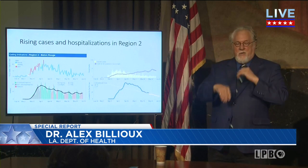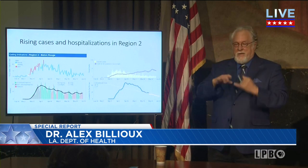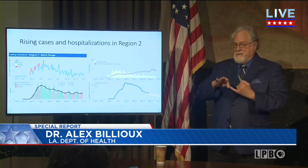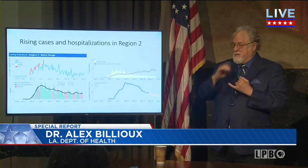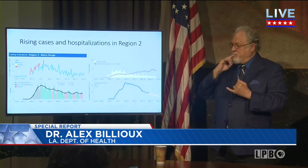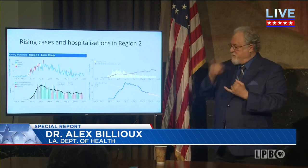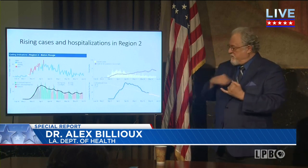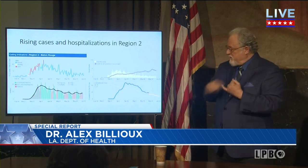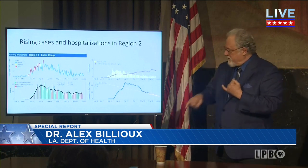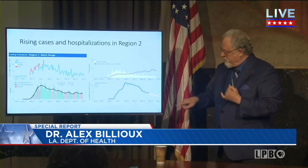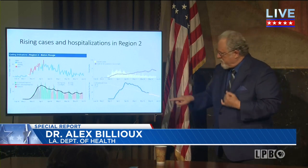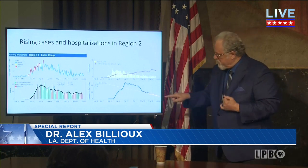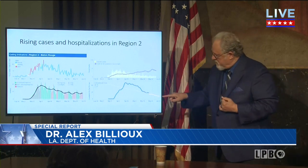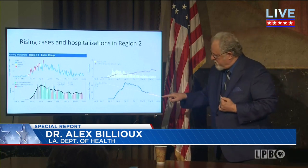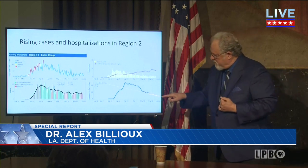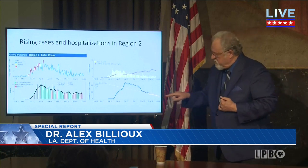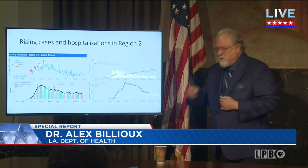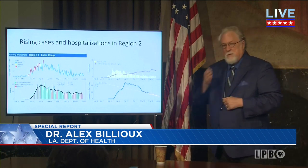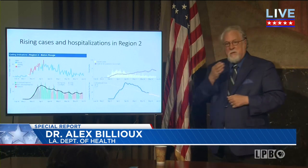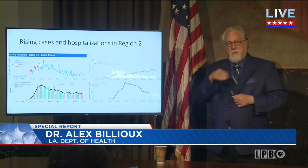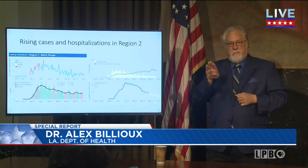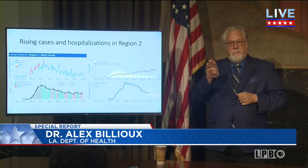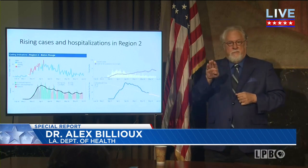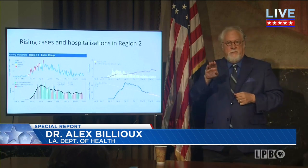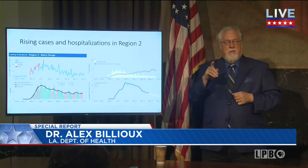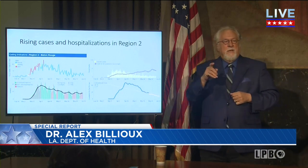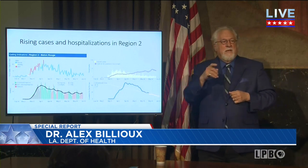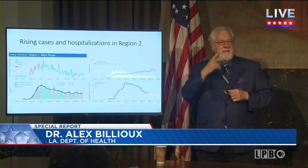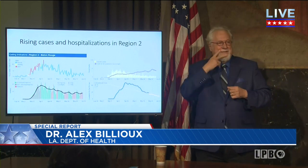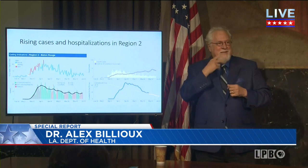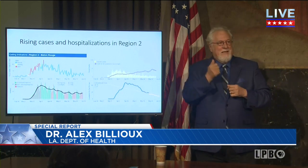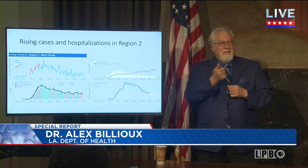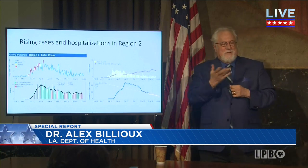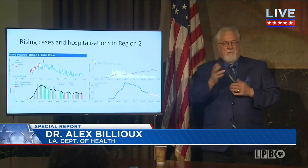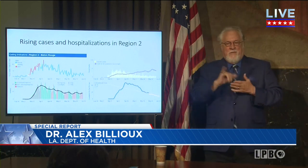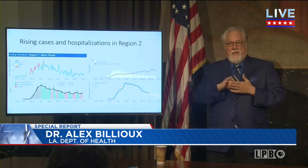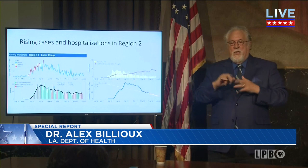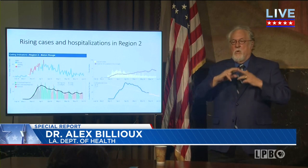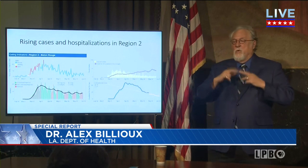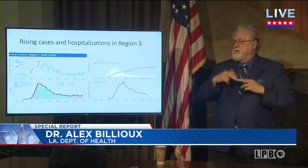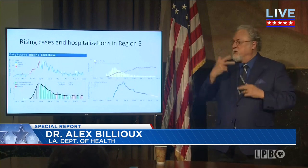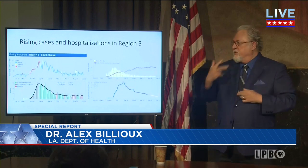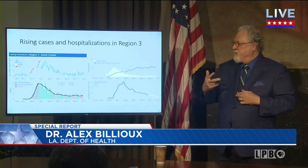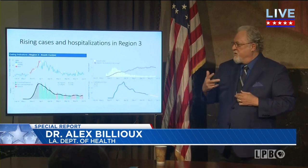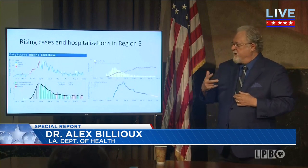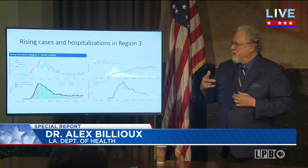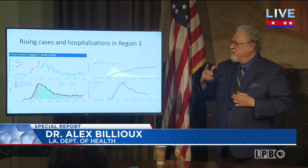AND NOT AN UPTICK THAT DONES TO RISE. TESTING AND HOSPITALIZATIONS GOING DOWN. RIGHT AT THE END THERE'S AN